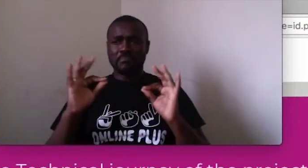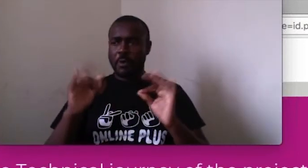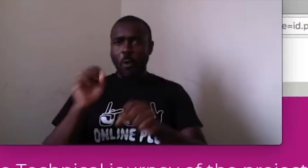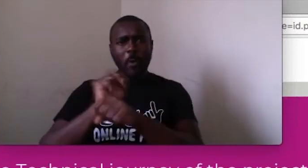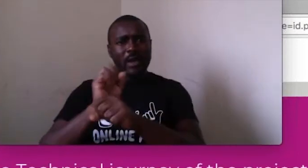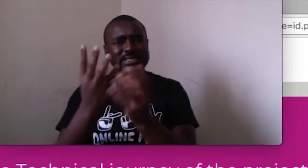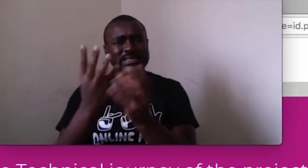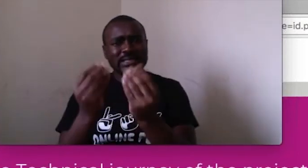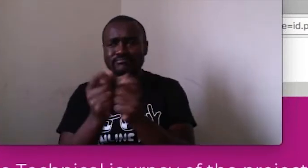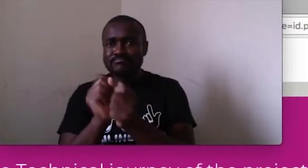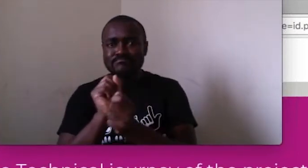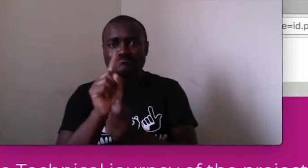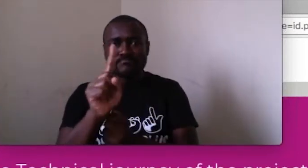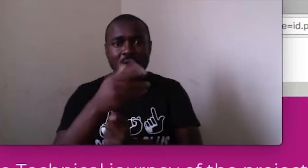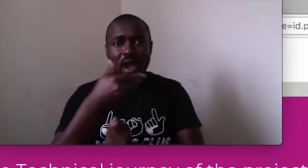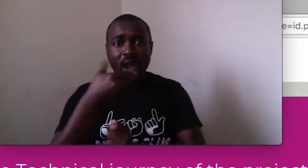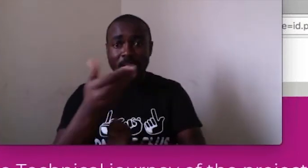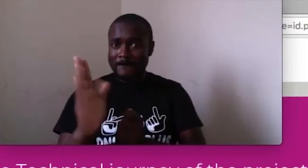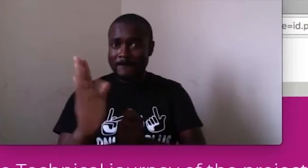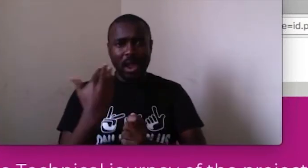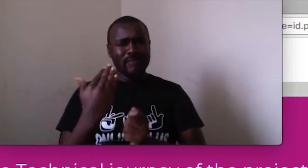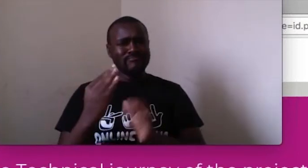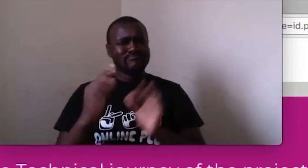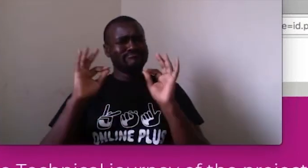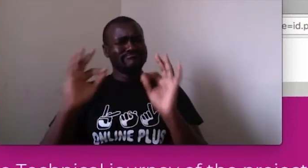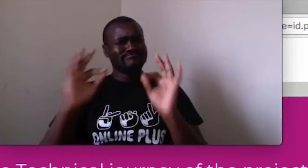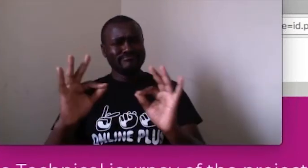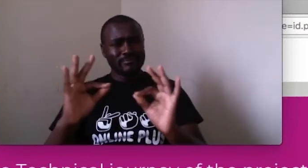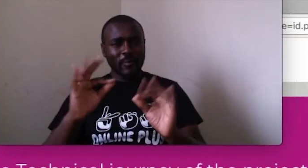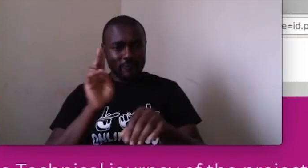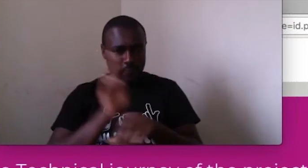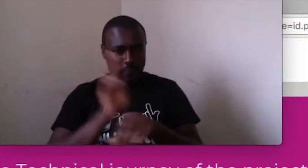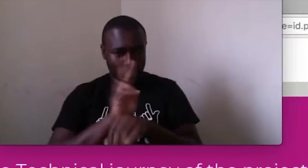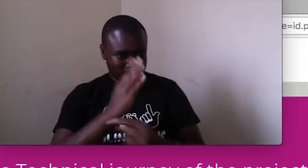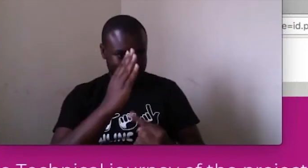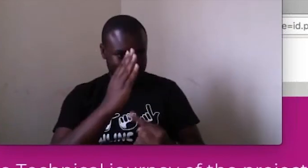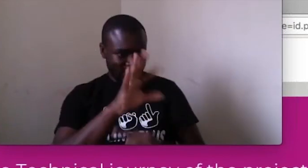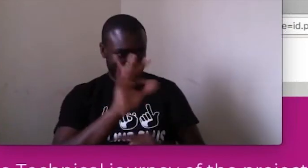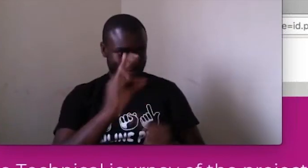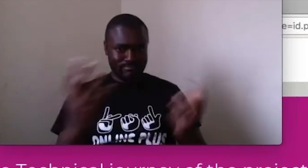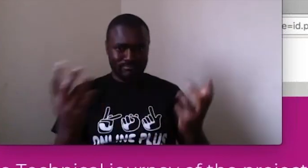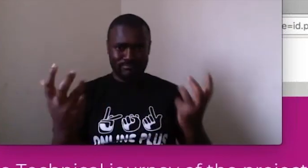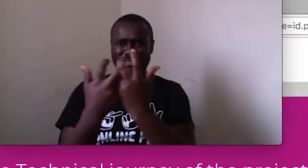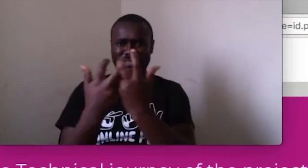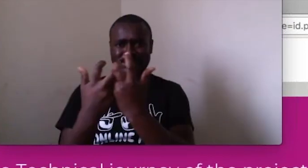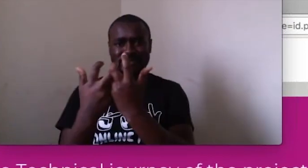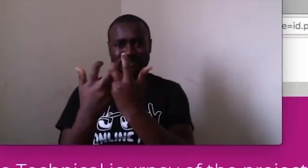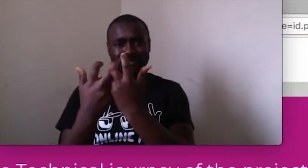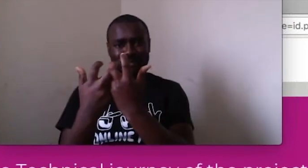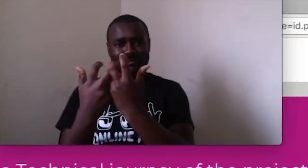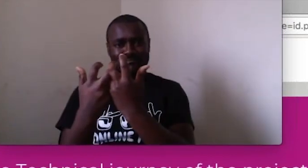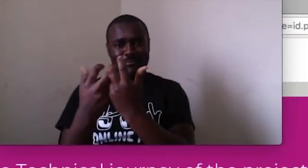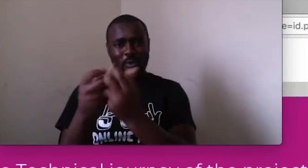I feel like when I showed you the demo how you can send a word